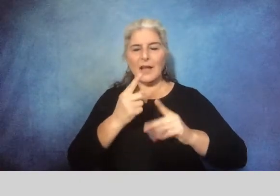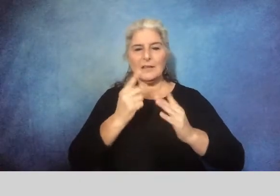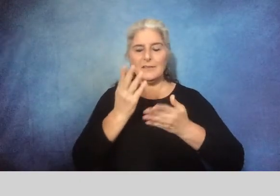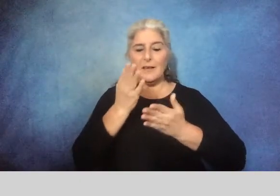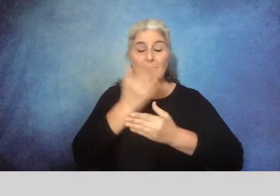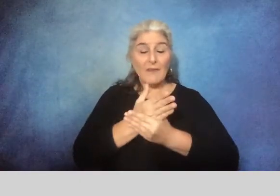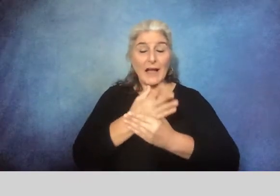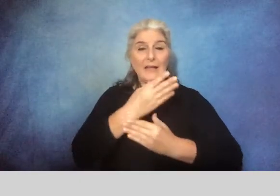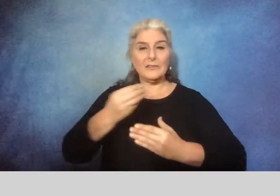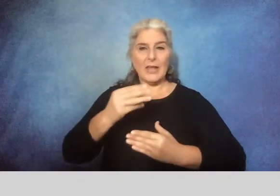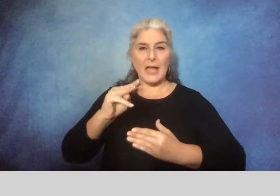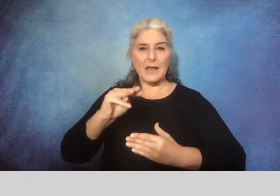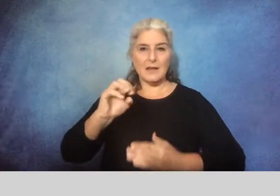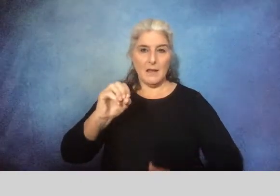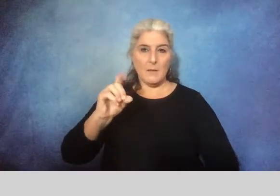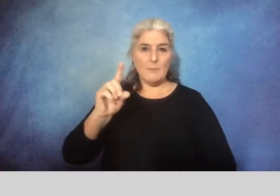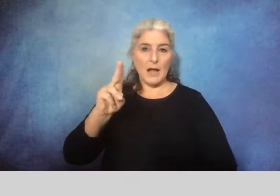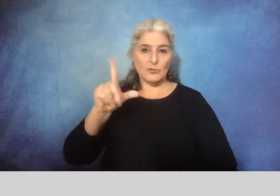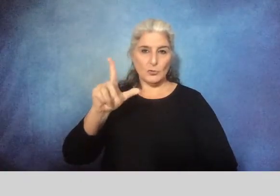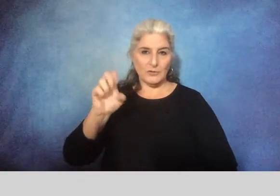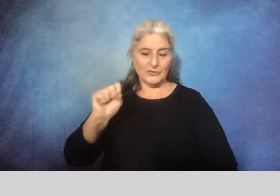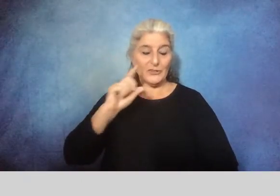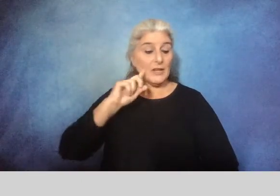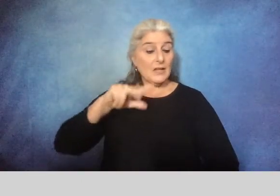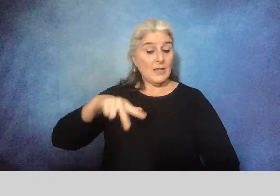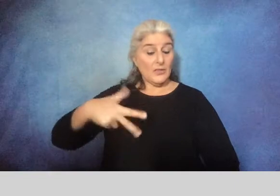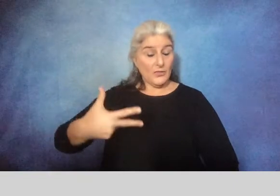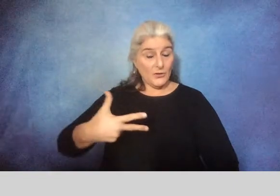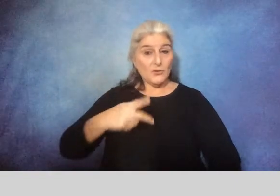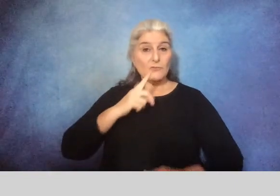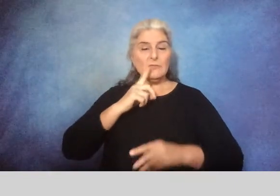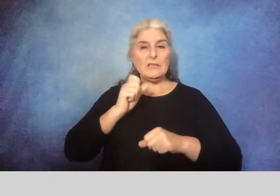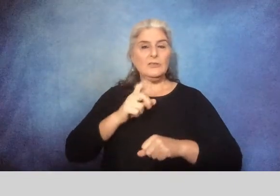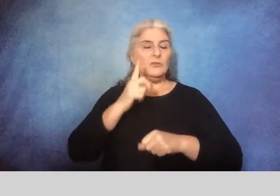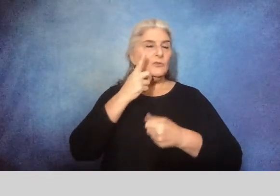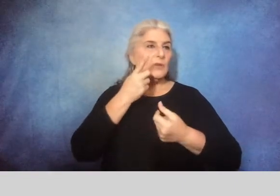And third step is registering the plugin using the method register.